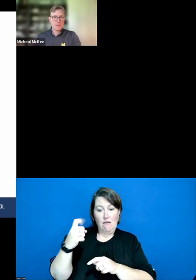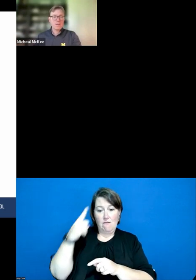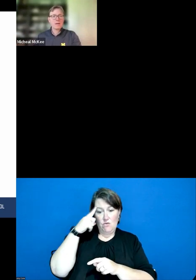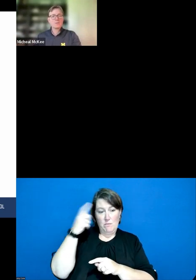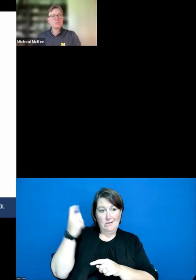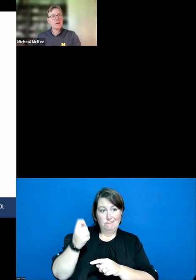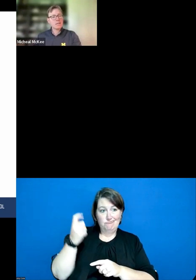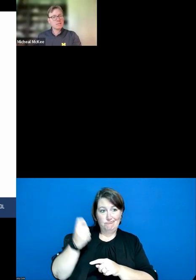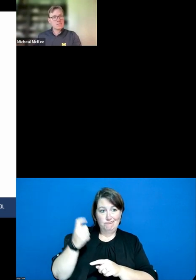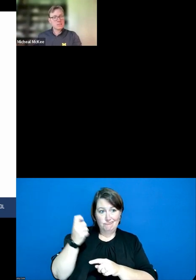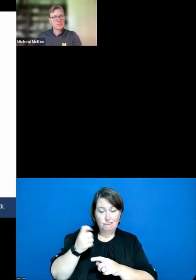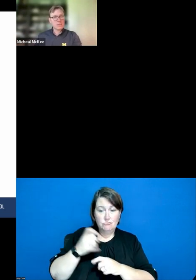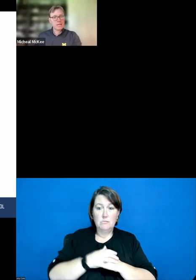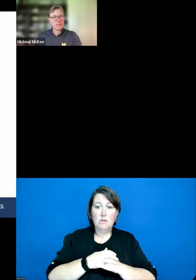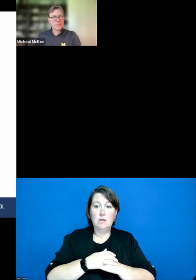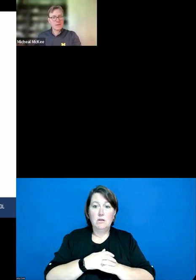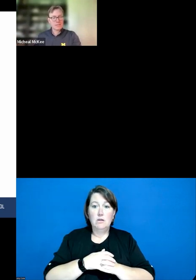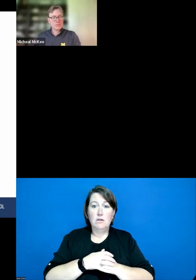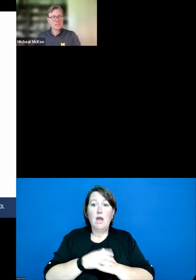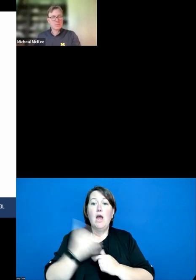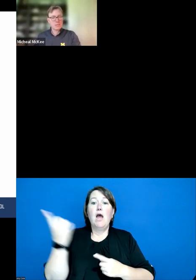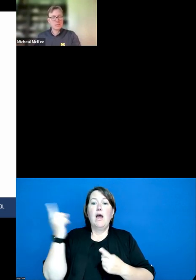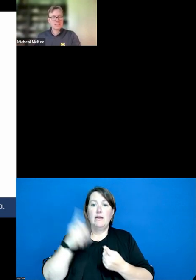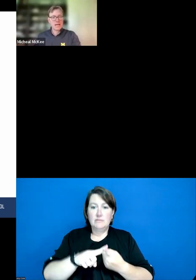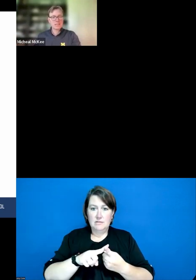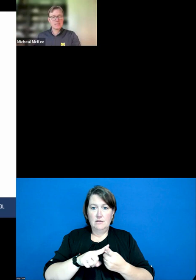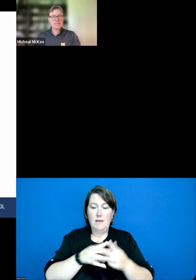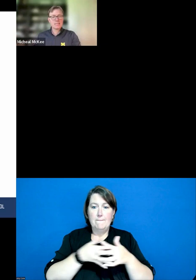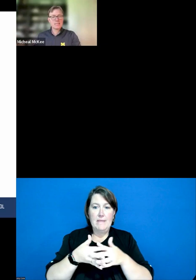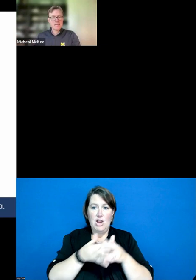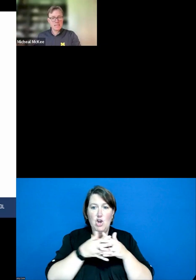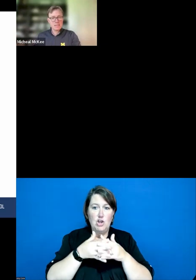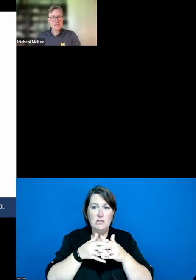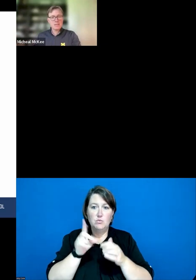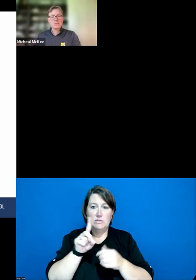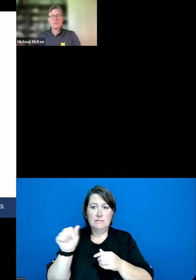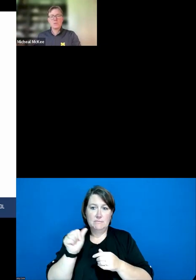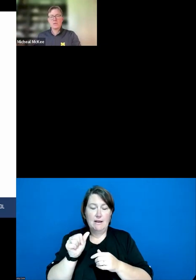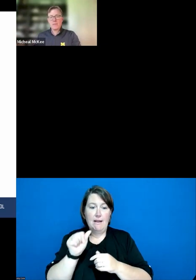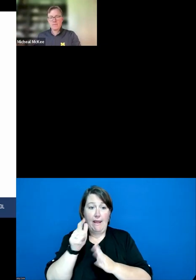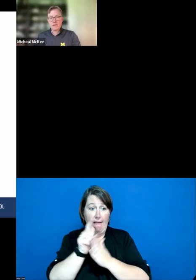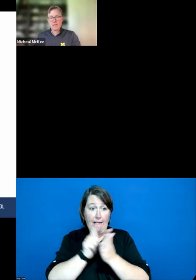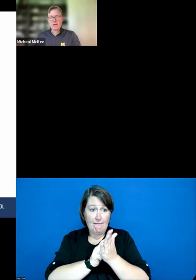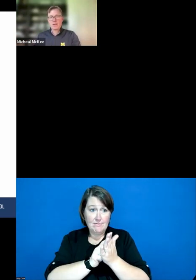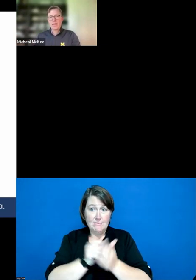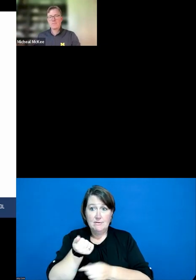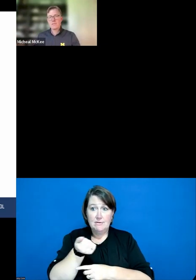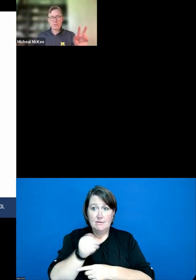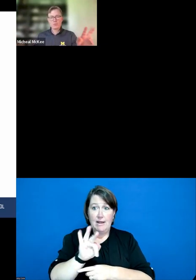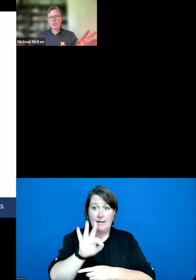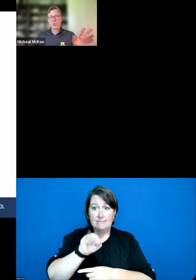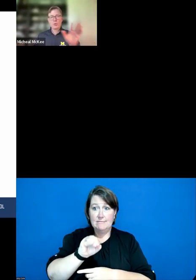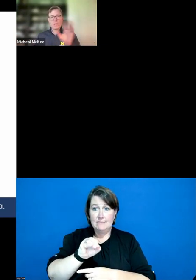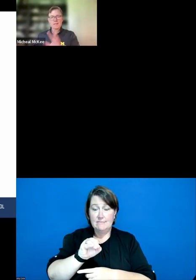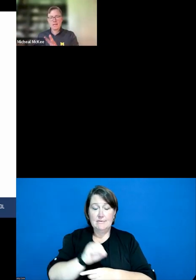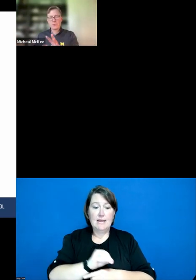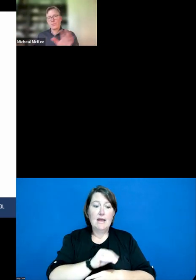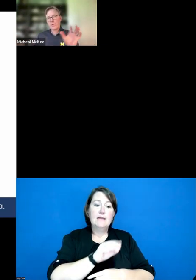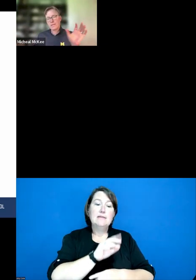That was not until we got the American Wit Disabilities Act in 1990. So we mainly have Title two and Title three.